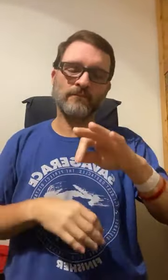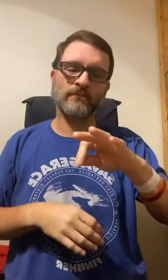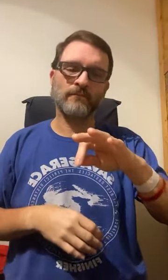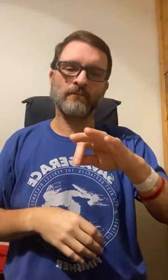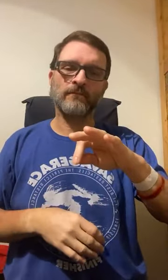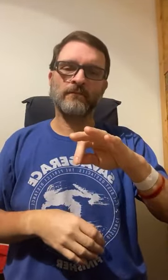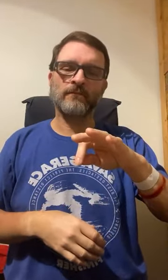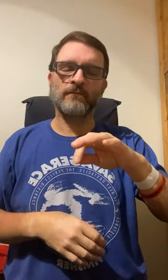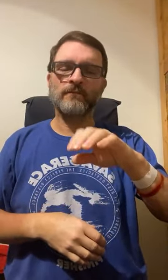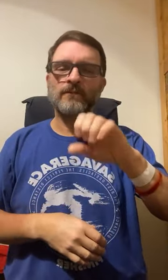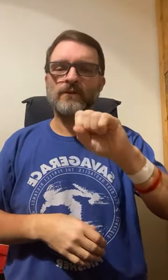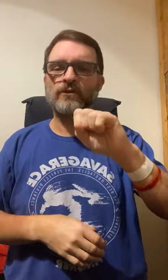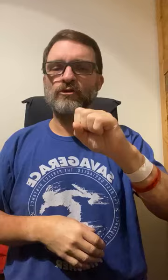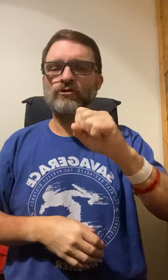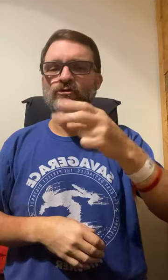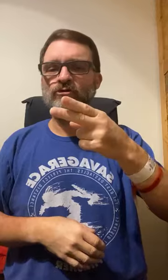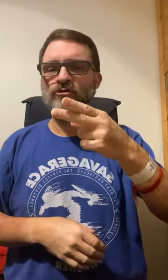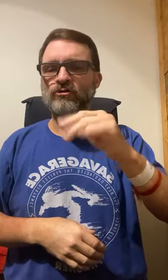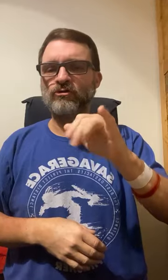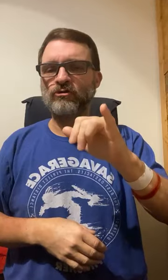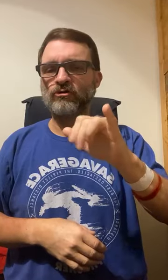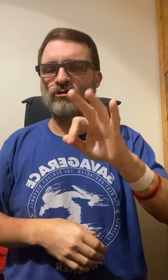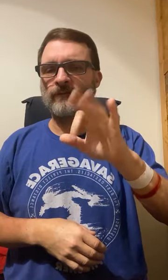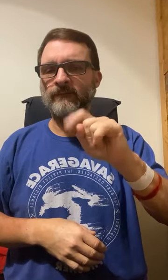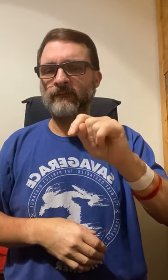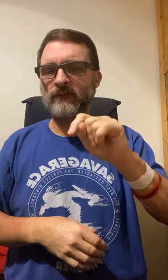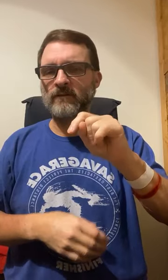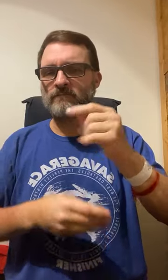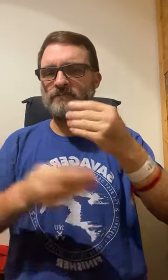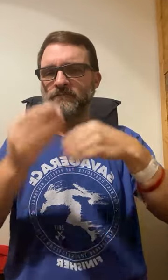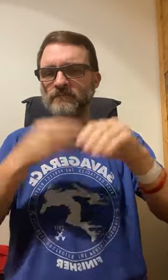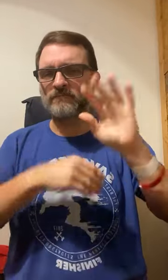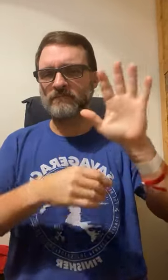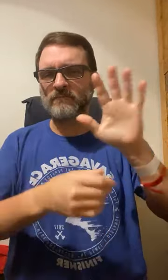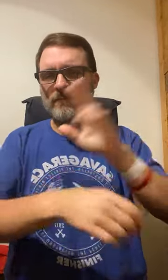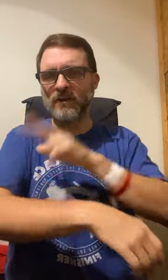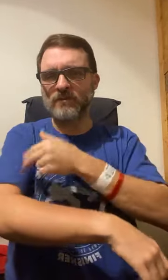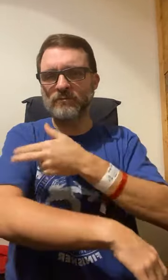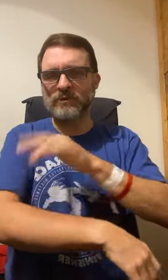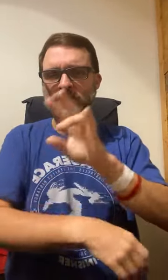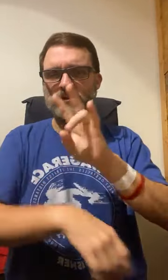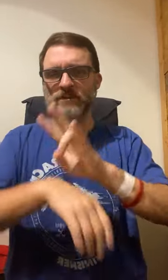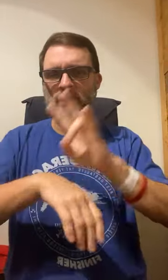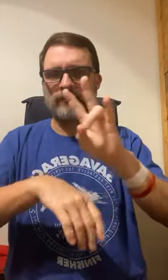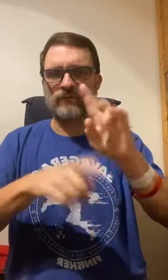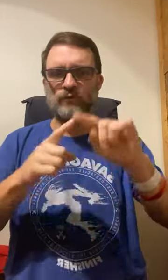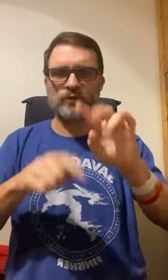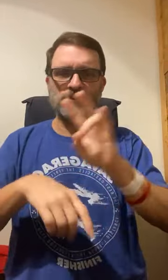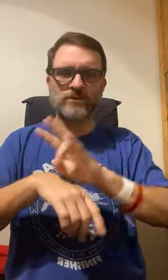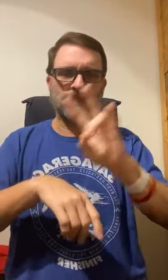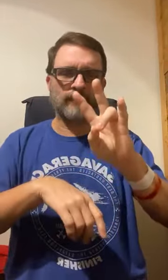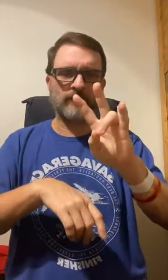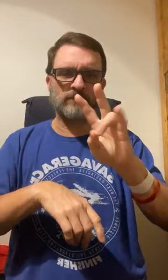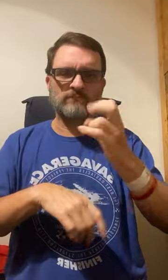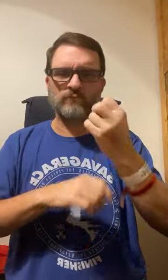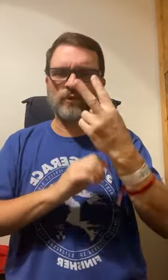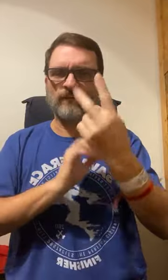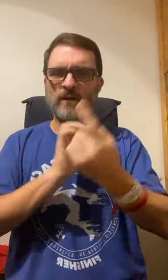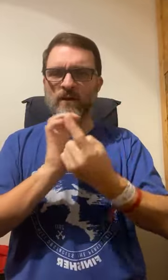There was a shift change happening at the time in the hospital. 7 to 7 - every 12 hours.